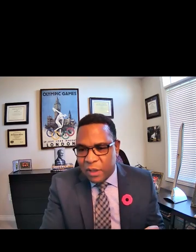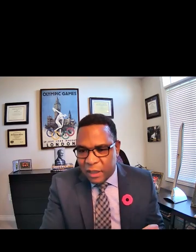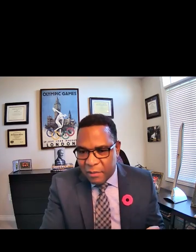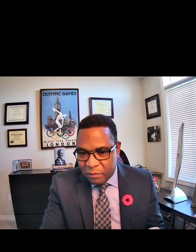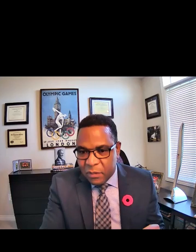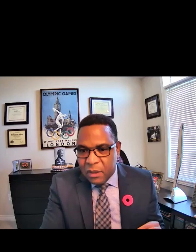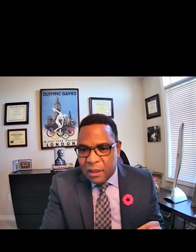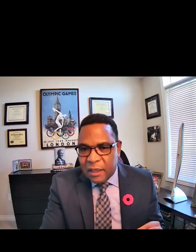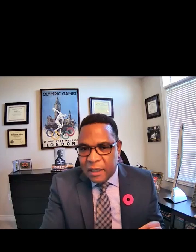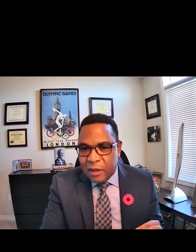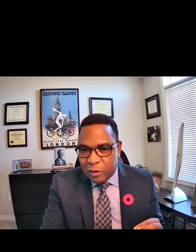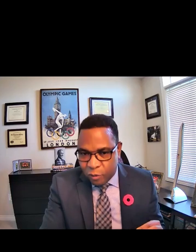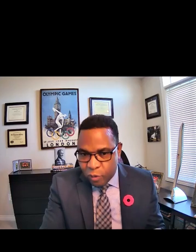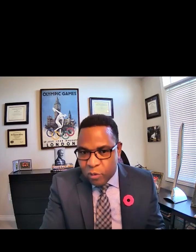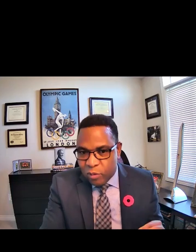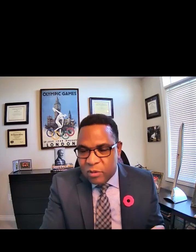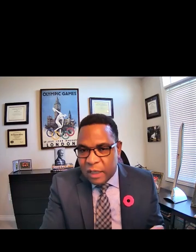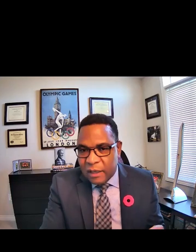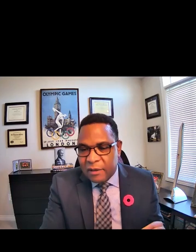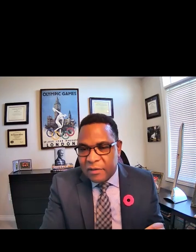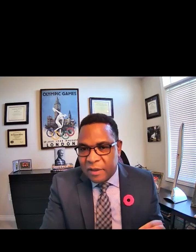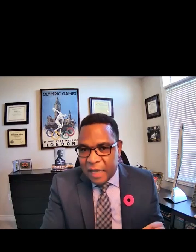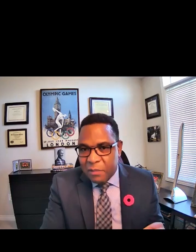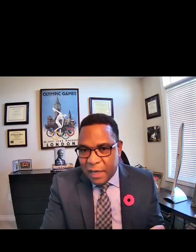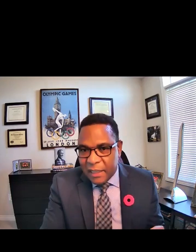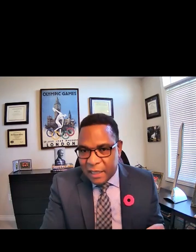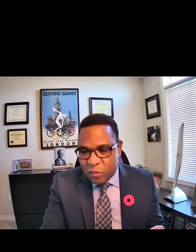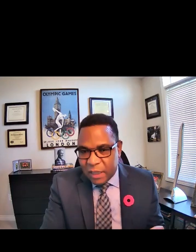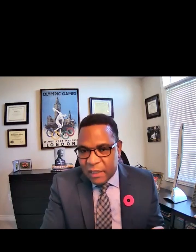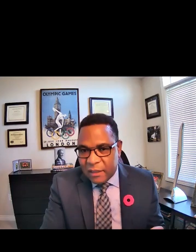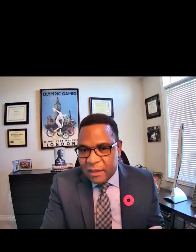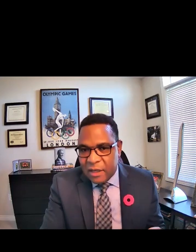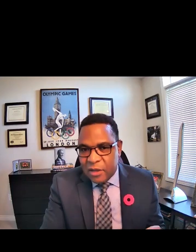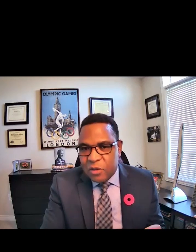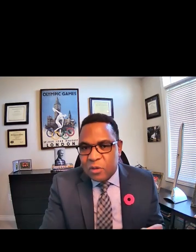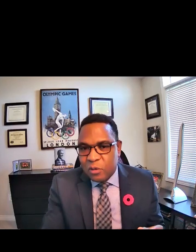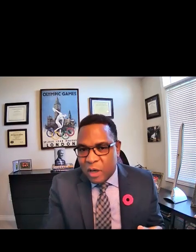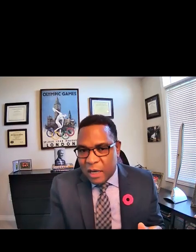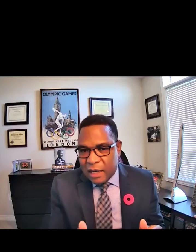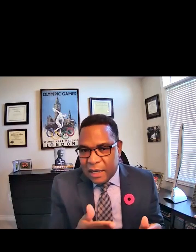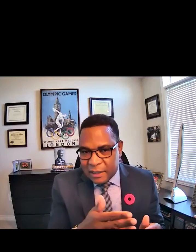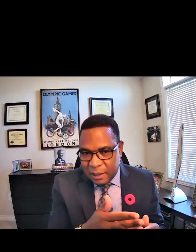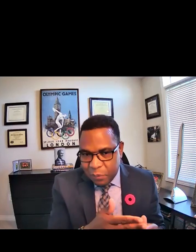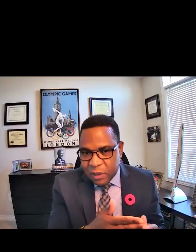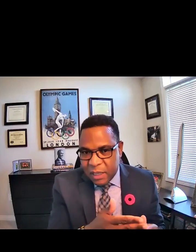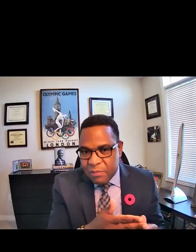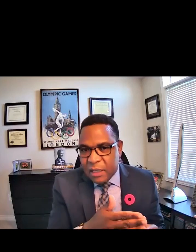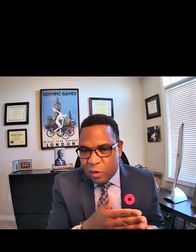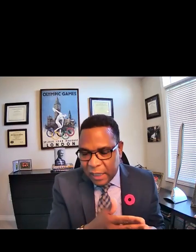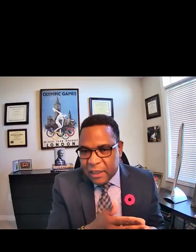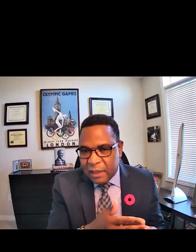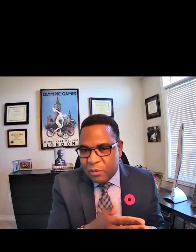And work with them through them guiding us what they need to support them and connect